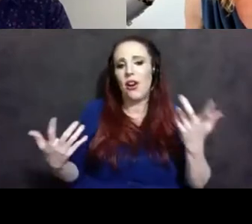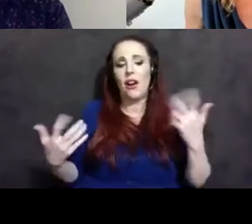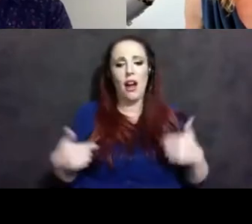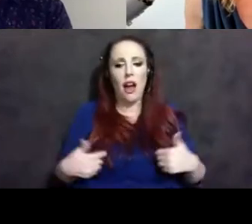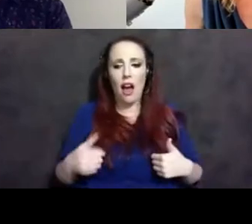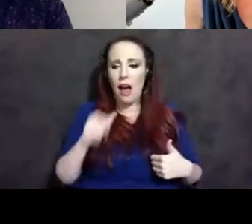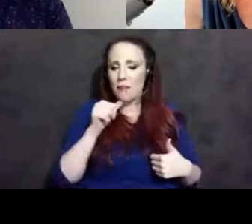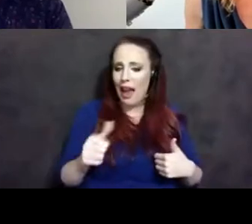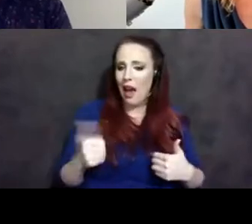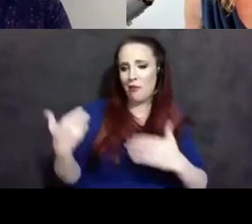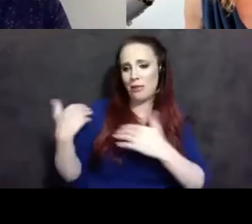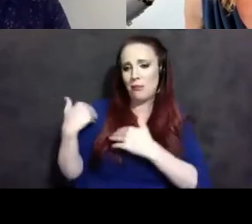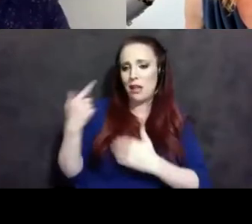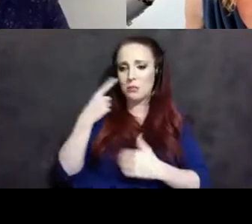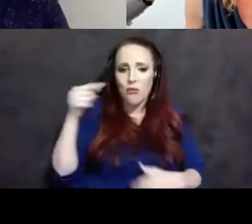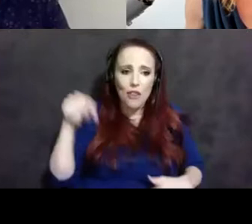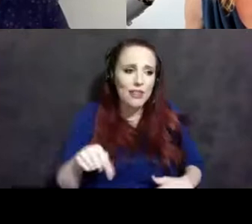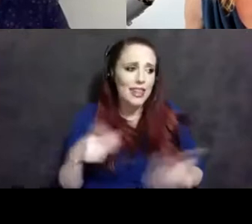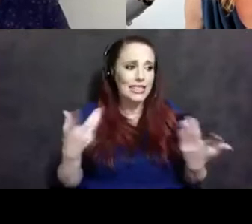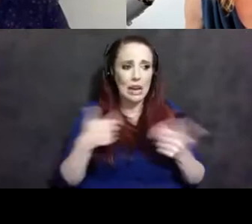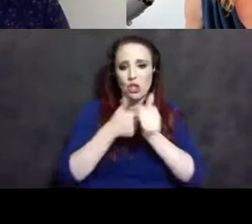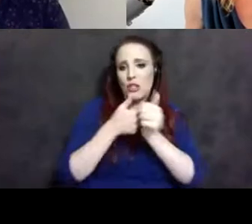charge of this.’ Like, I'm just following the rules, what else can I do?